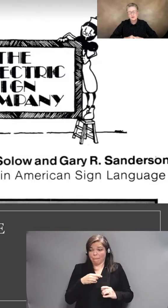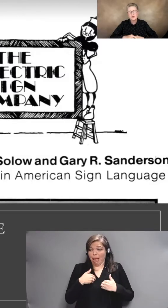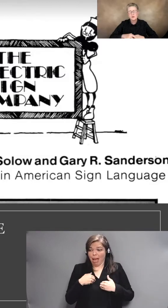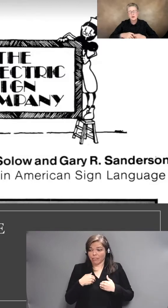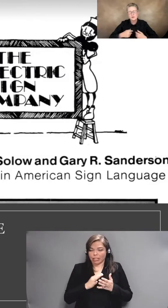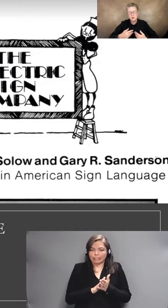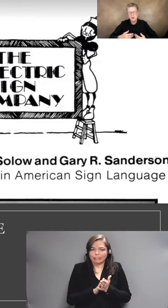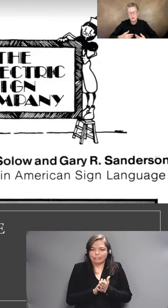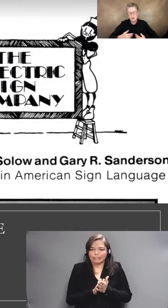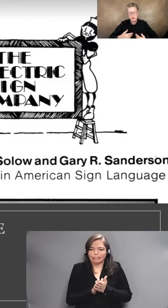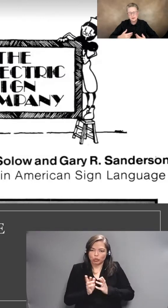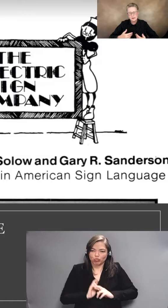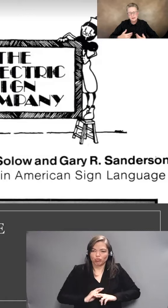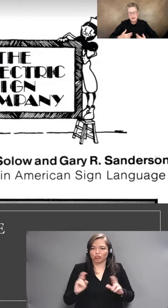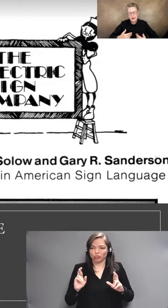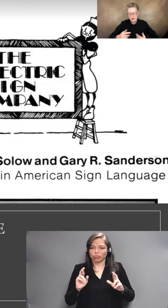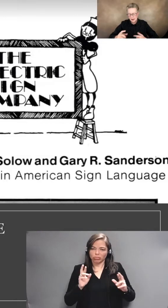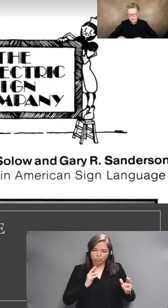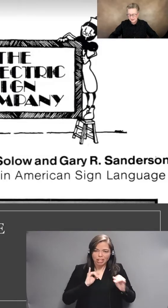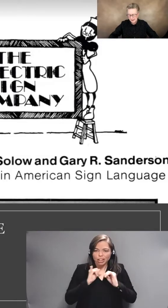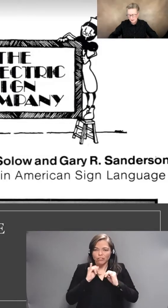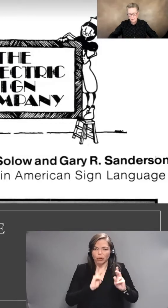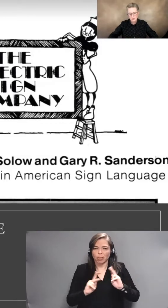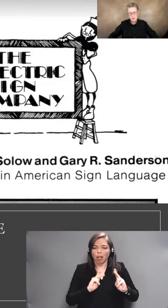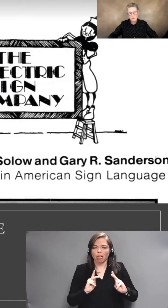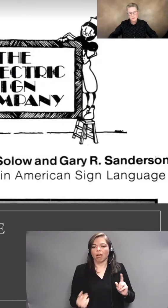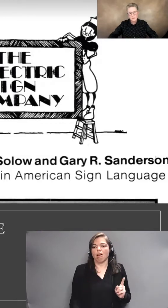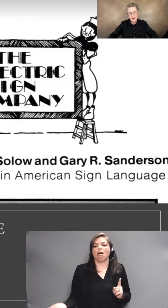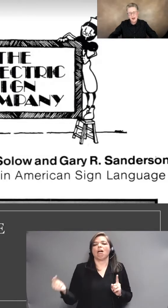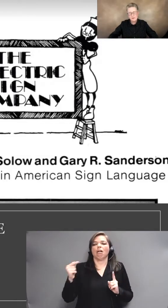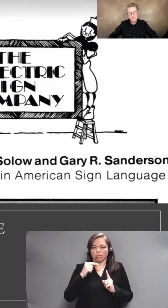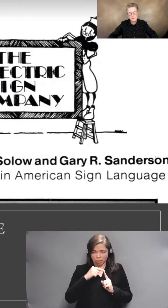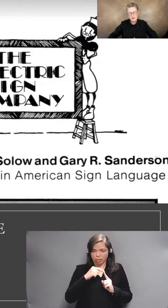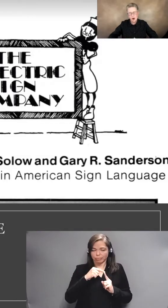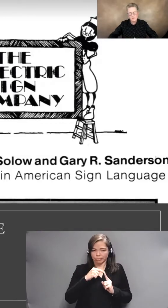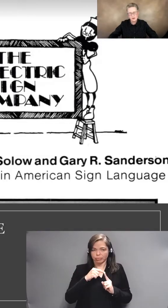to interview people and until right after this conference